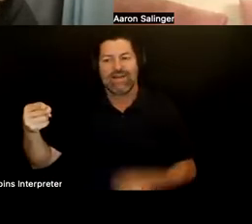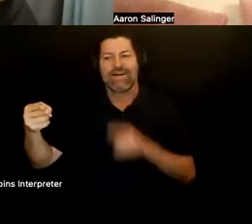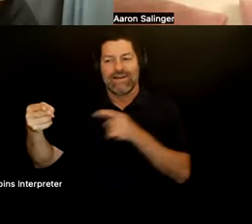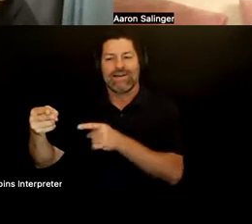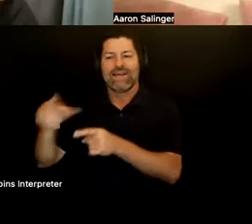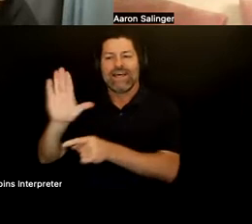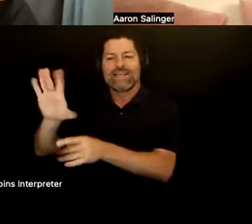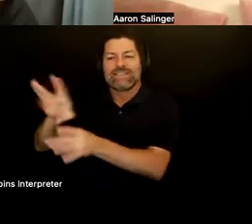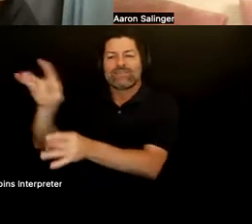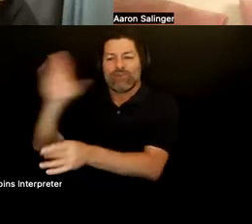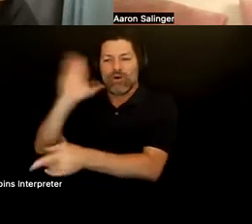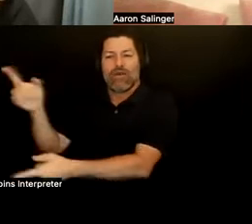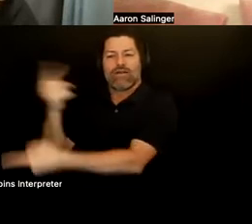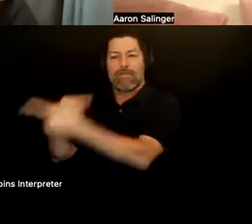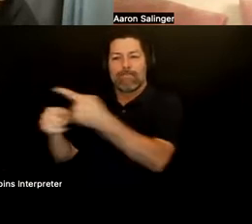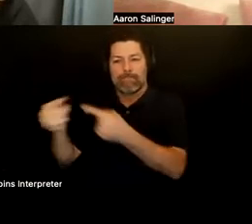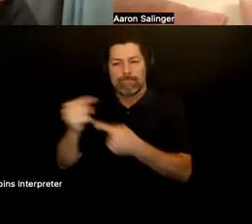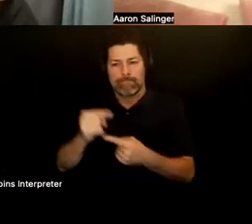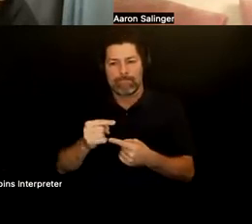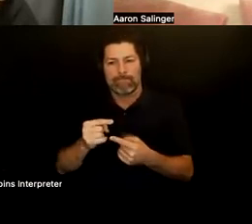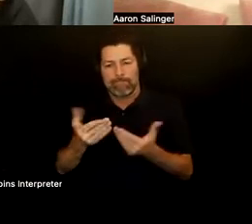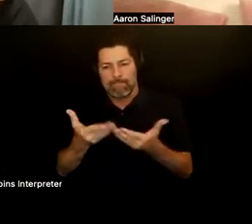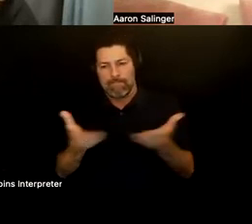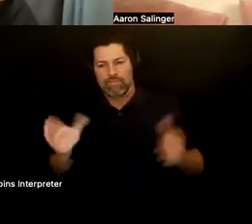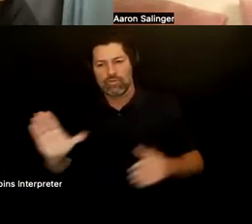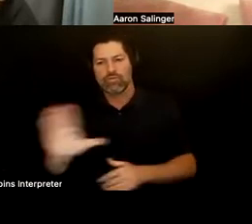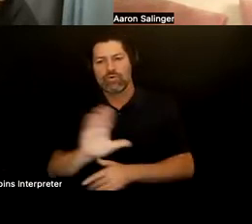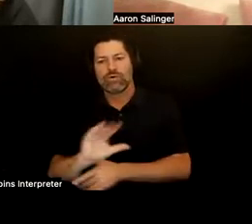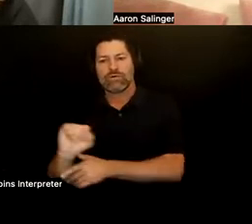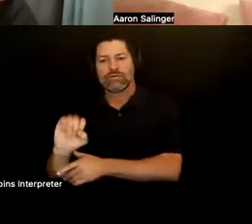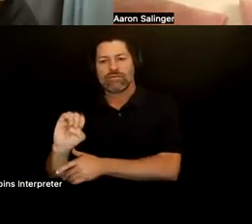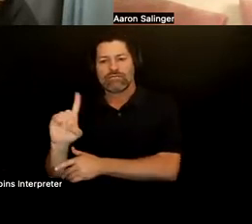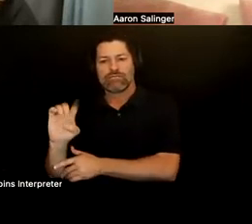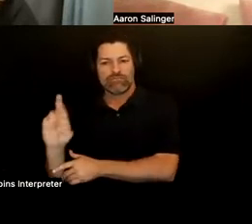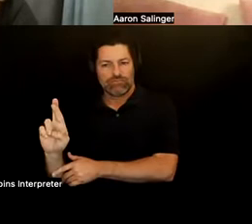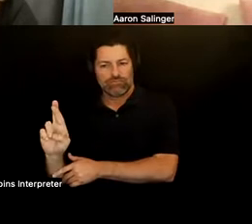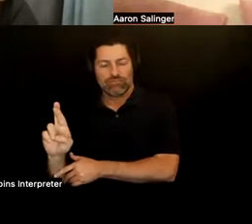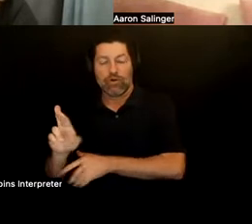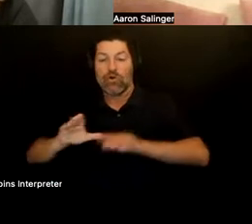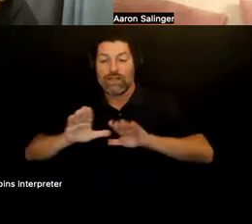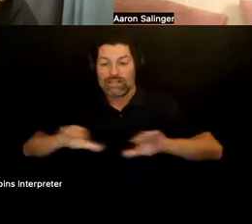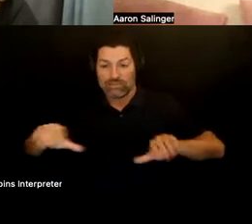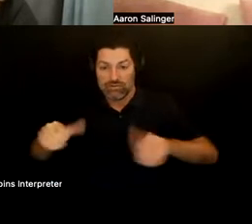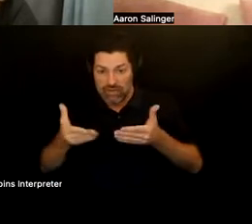come to the to the Satyr, and in fact the children at the cedar will even go and open